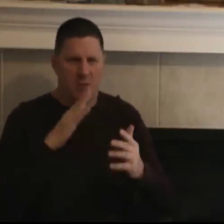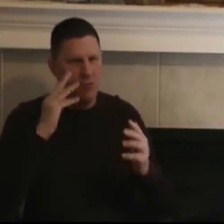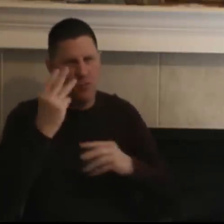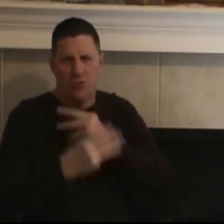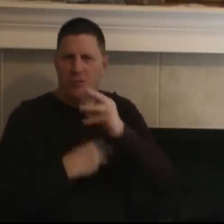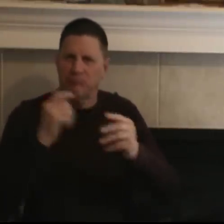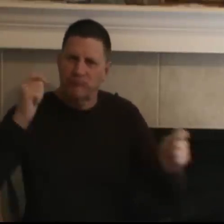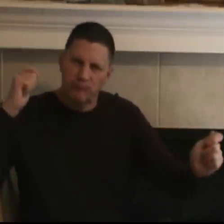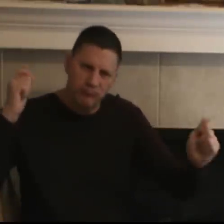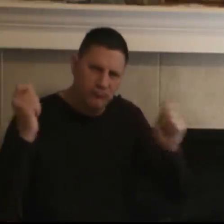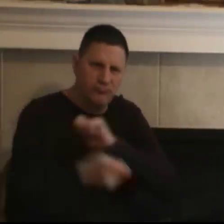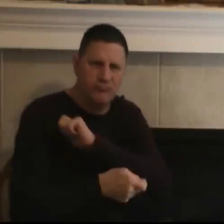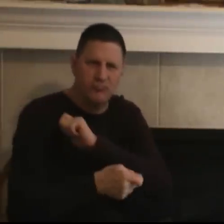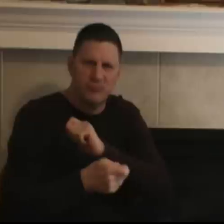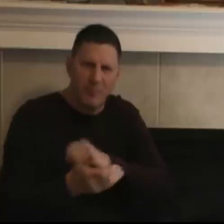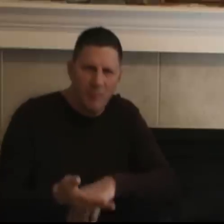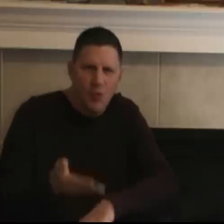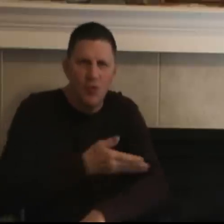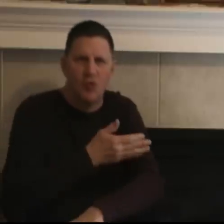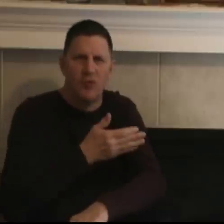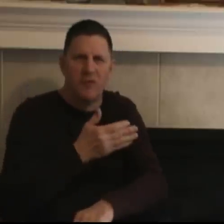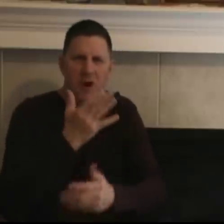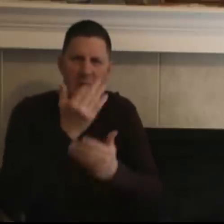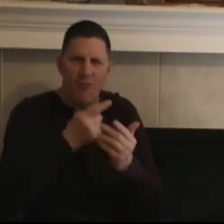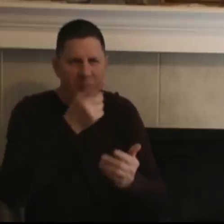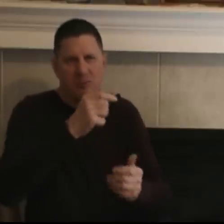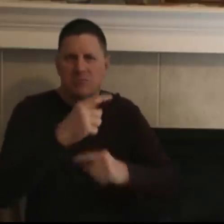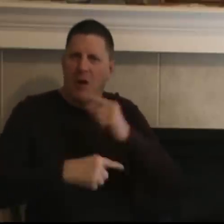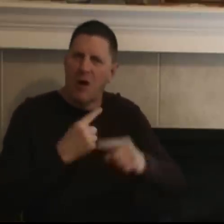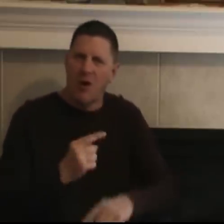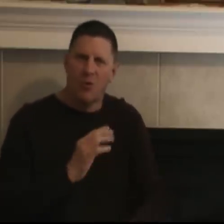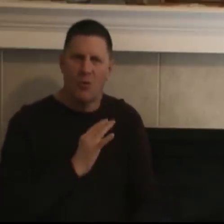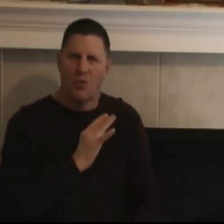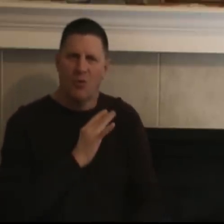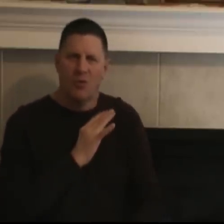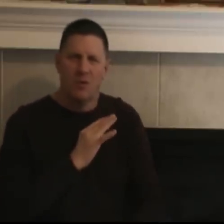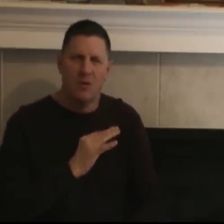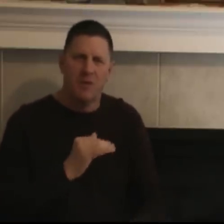Language there. My world completely changed. It really improved. Everyone there could Sign,